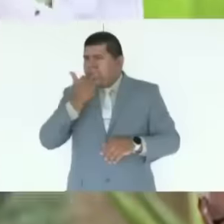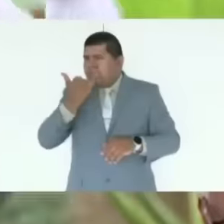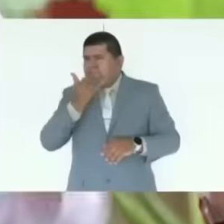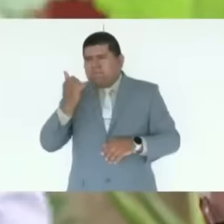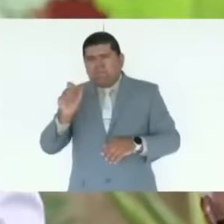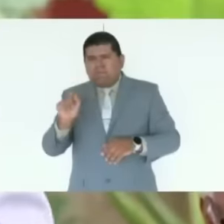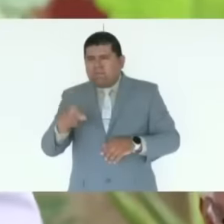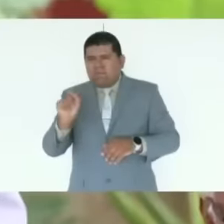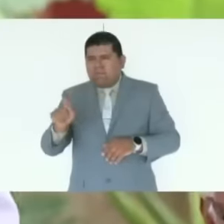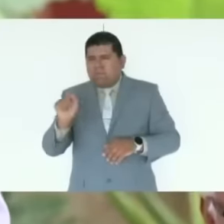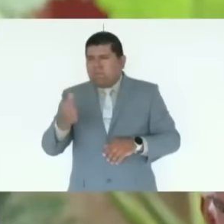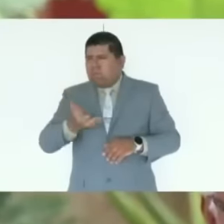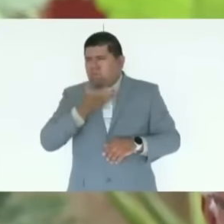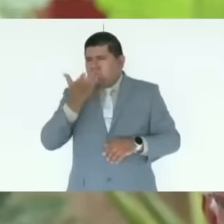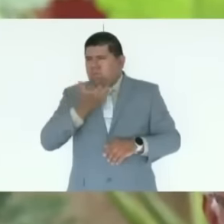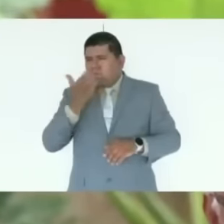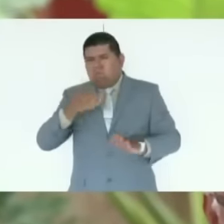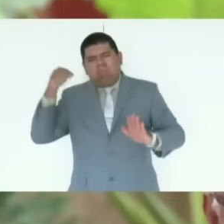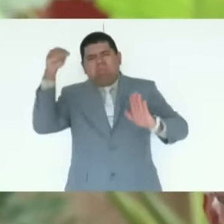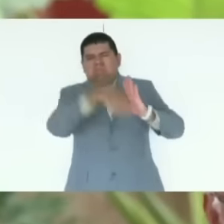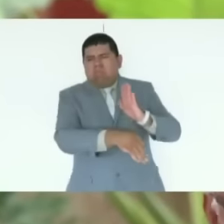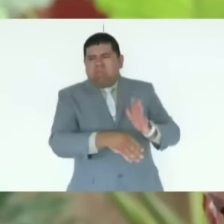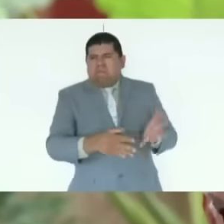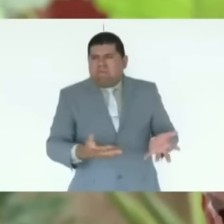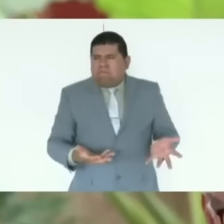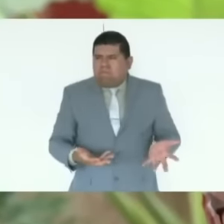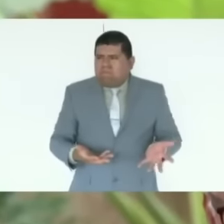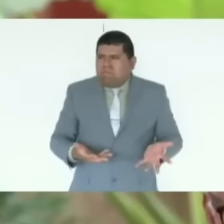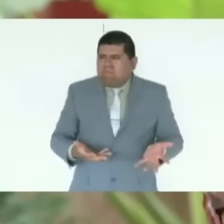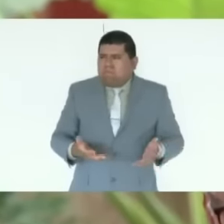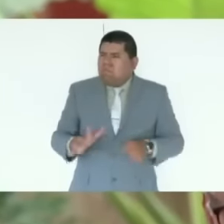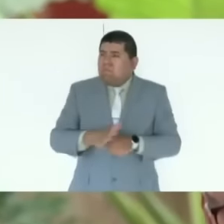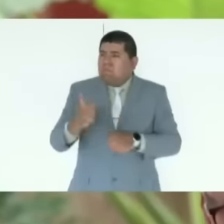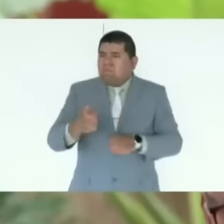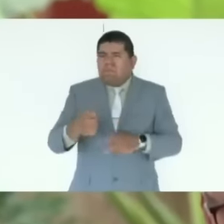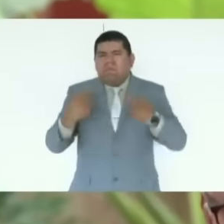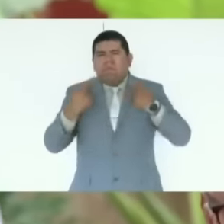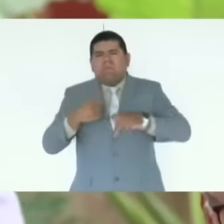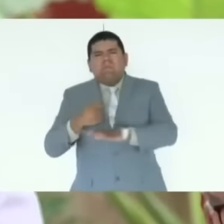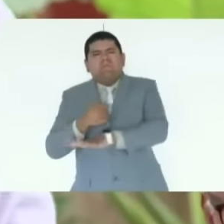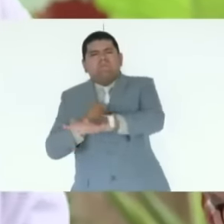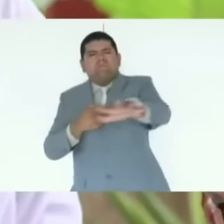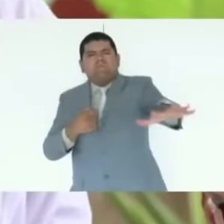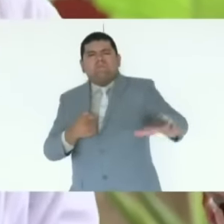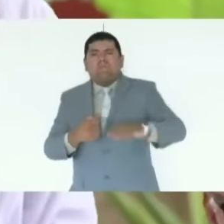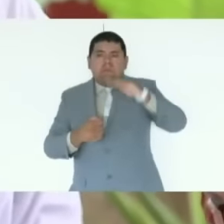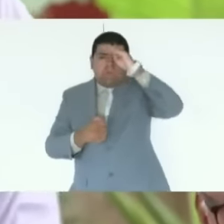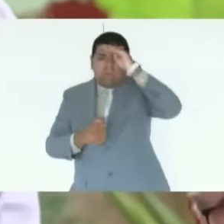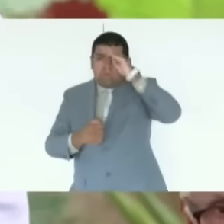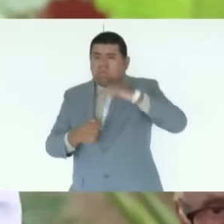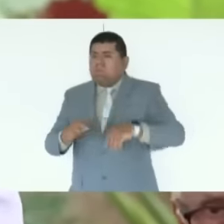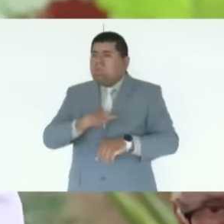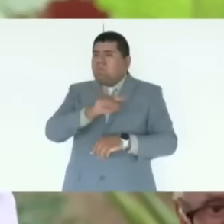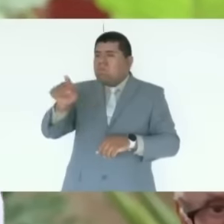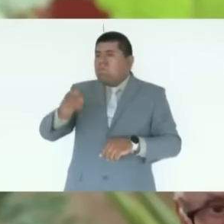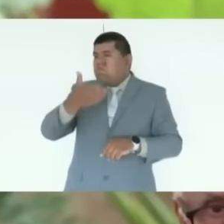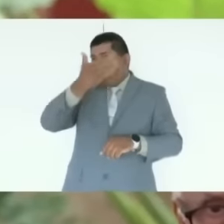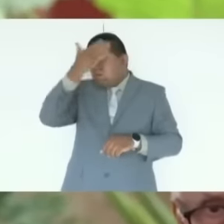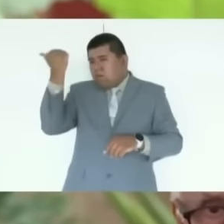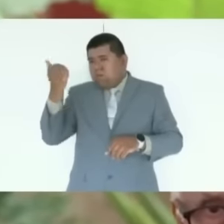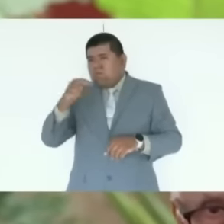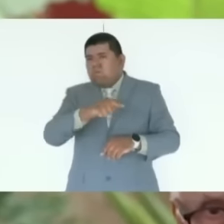that went to the [ __ ] because it was thought that the people did not exist or were stupid and that It was